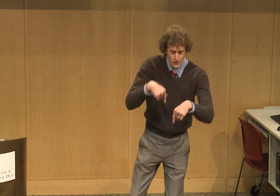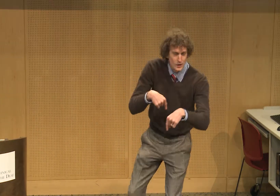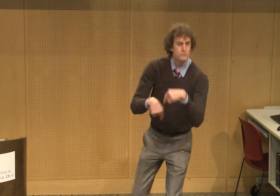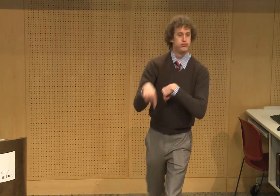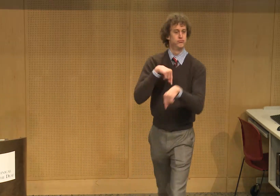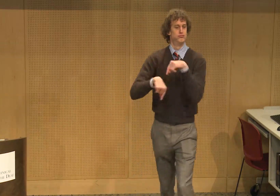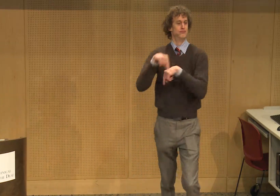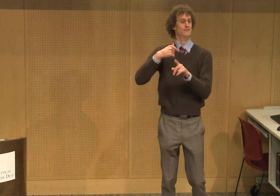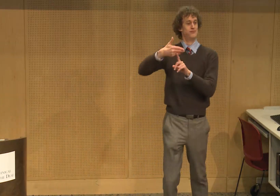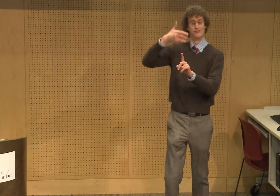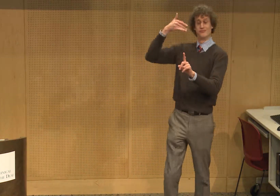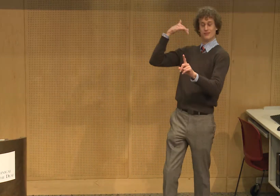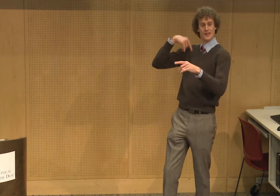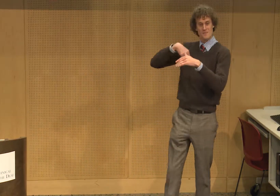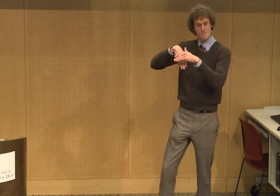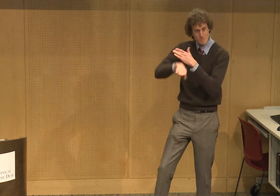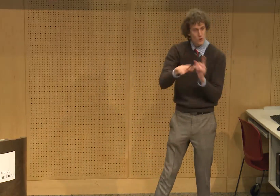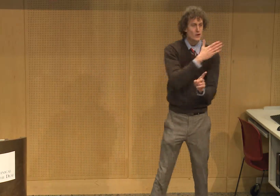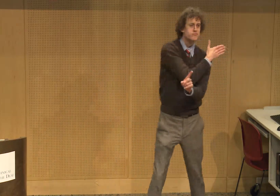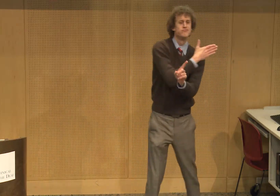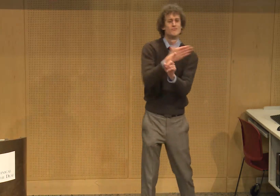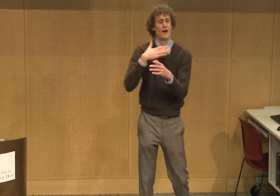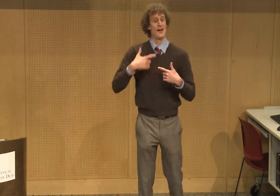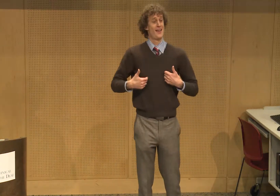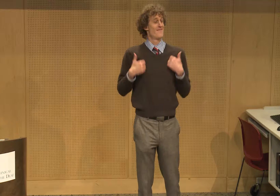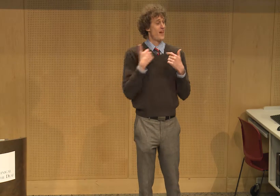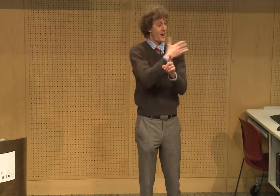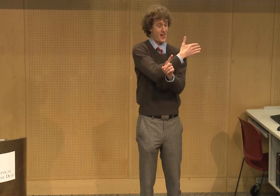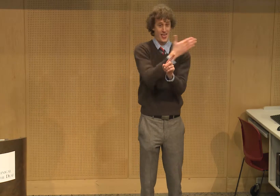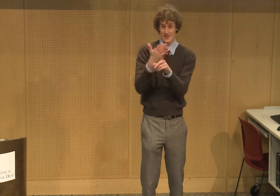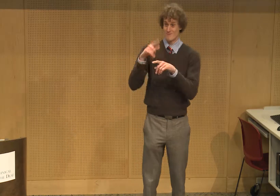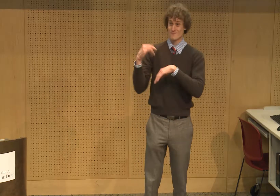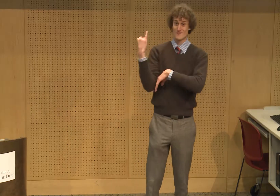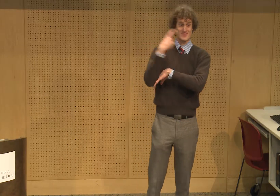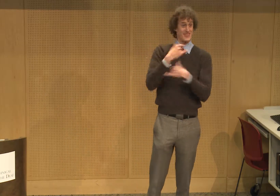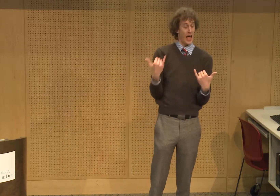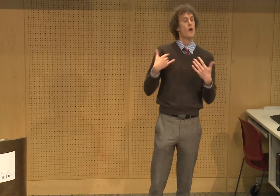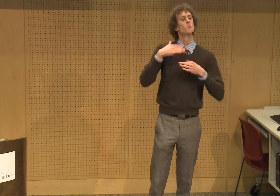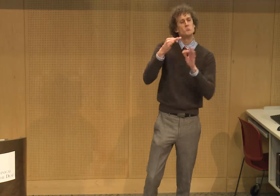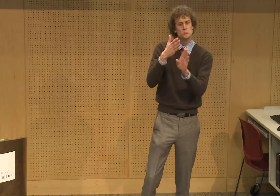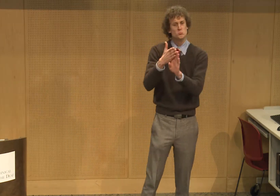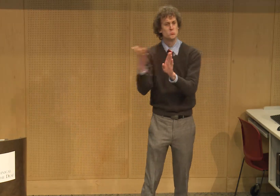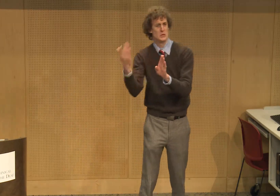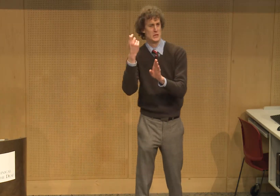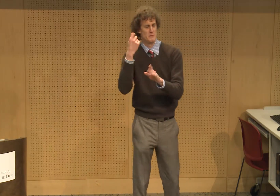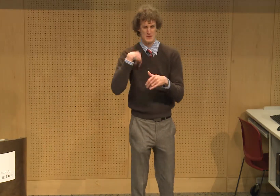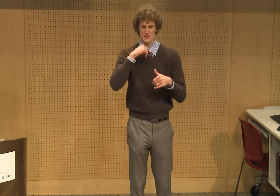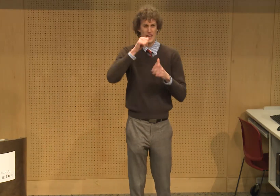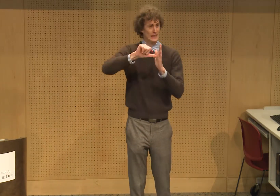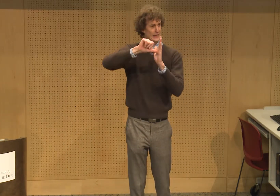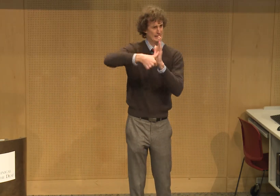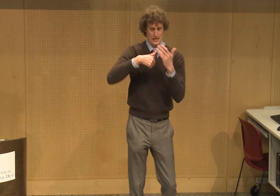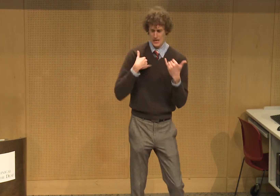and let's take that idea and go back to my life to date and see what has brought us to this point,